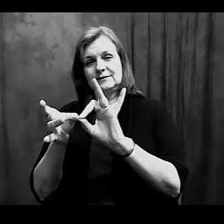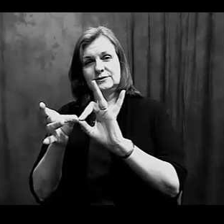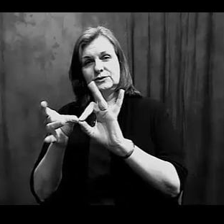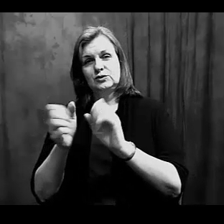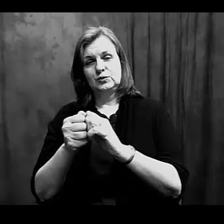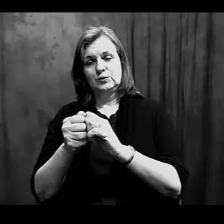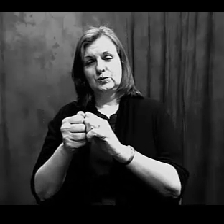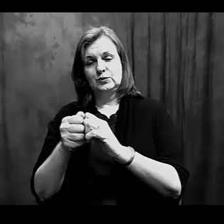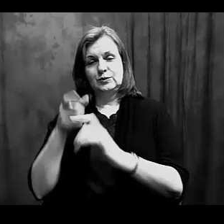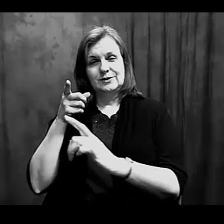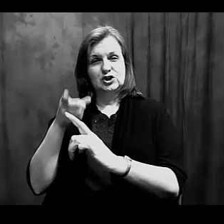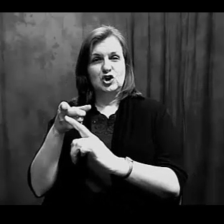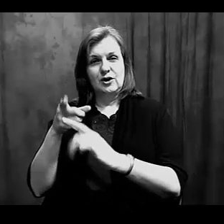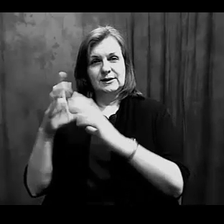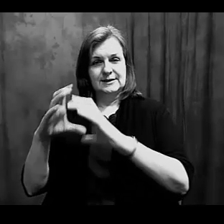that allows them to stick to